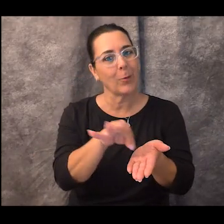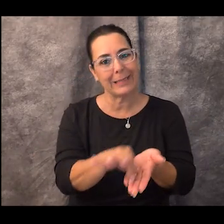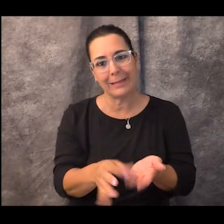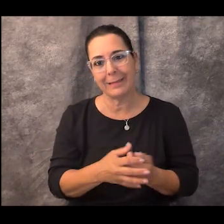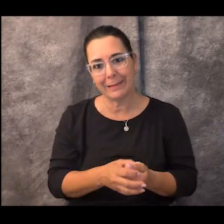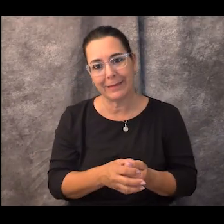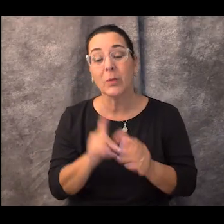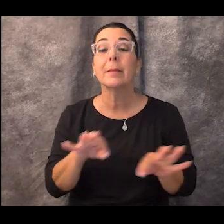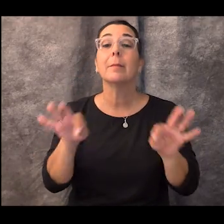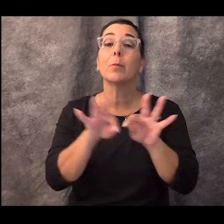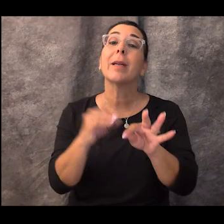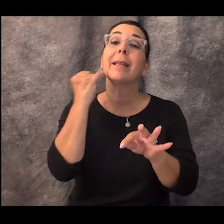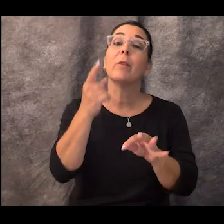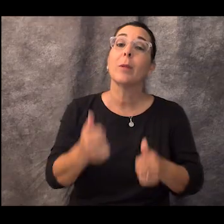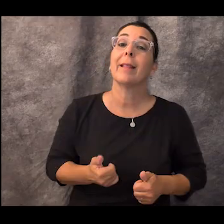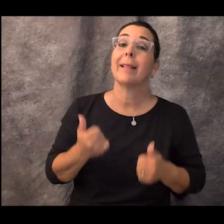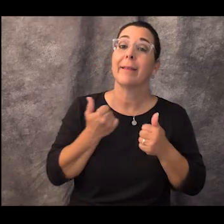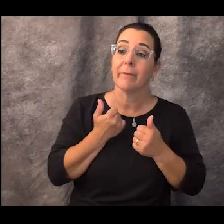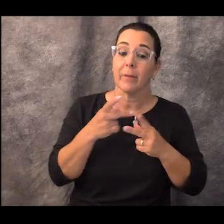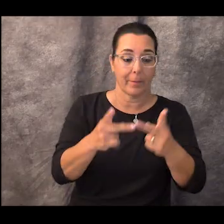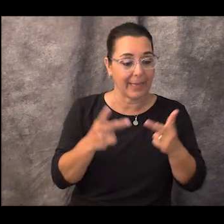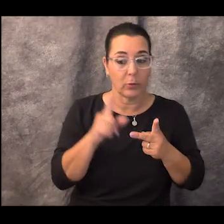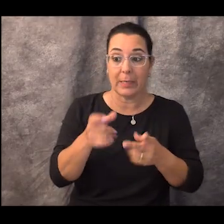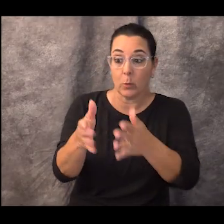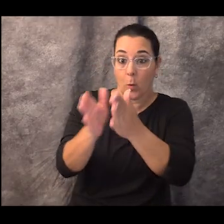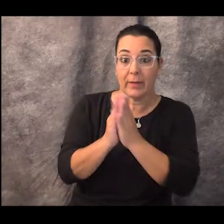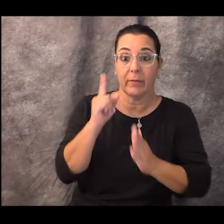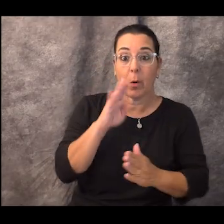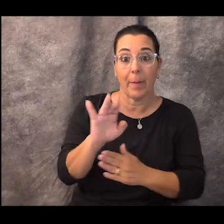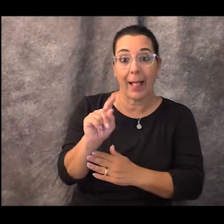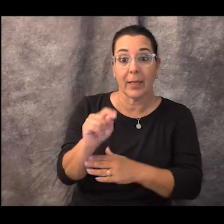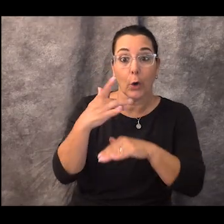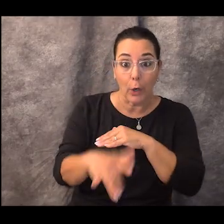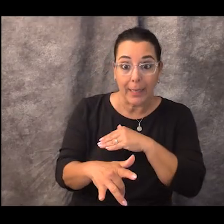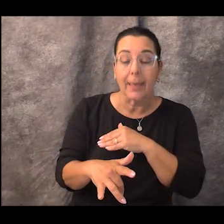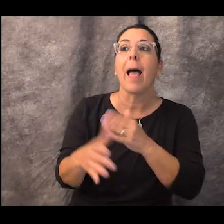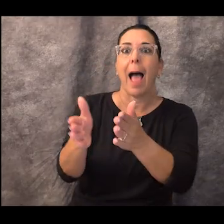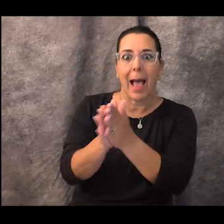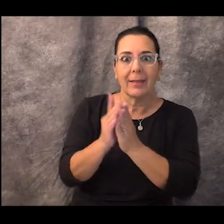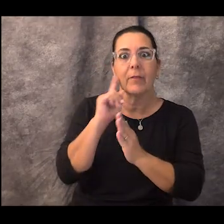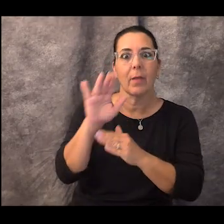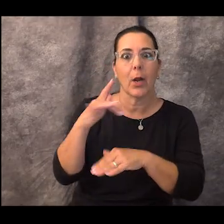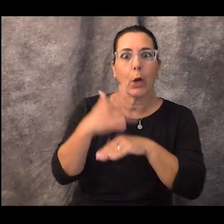and you live somewhere where you have to request it requester early, do your research and mark right away. Return it early, return it early.